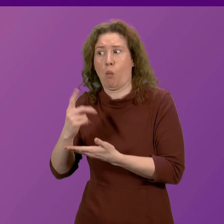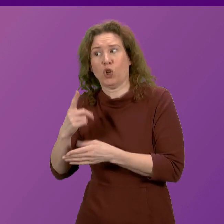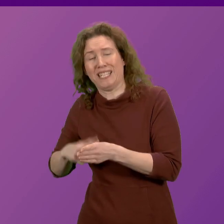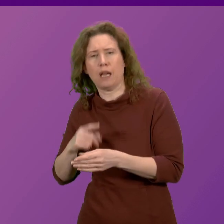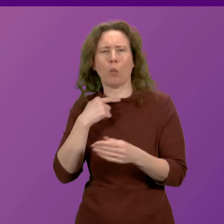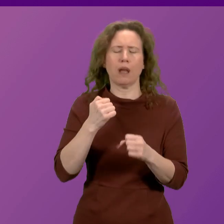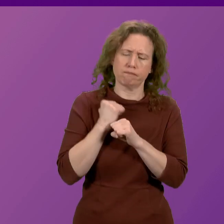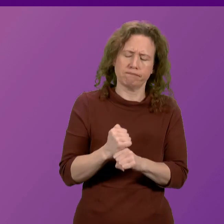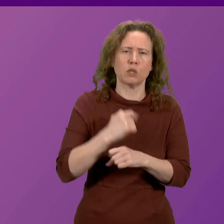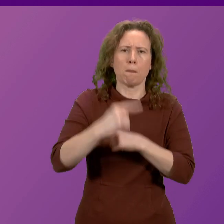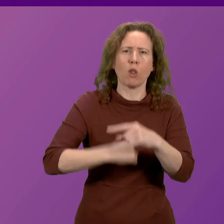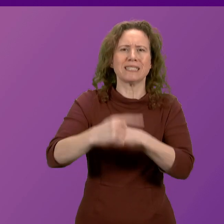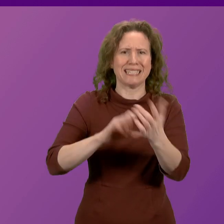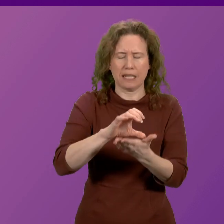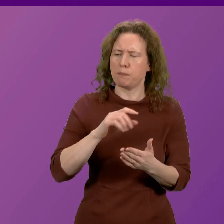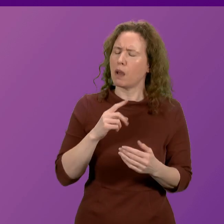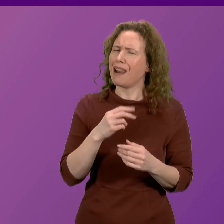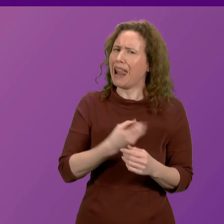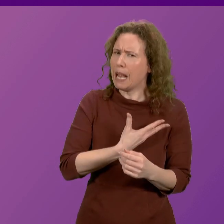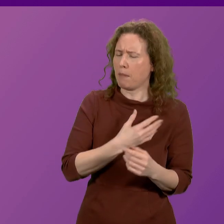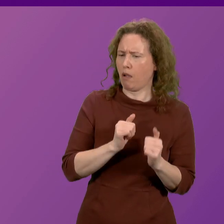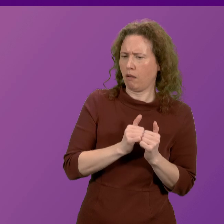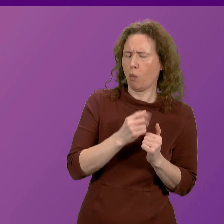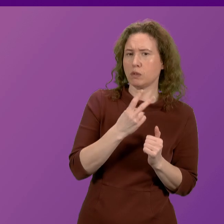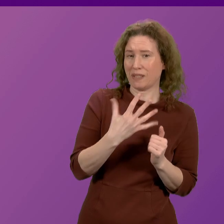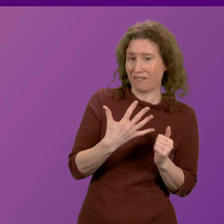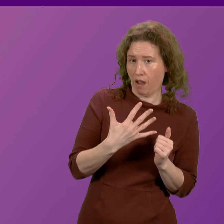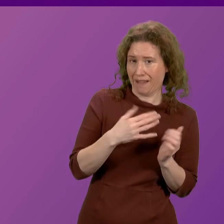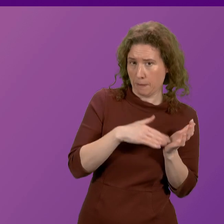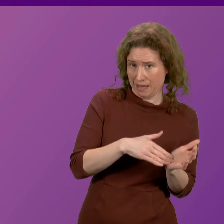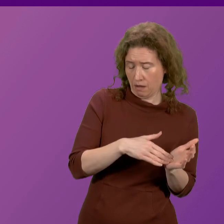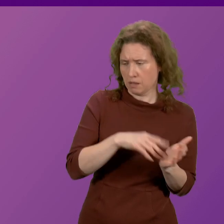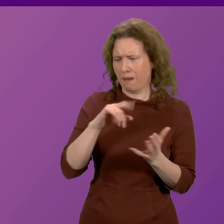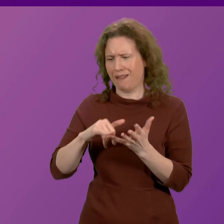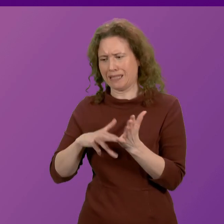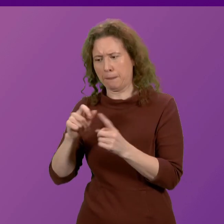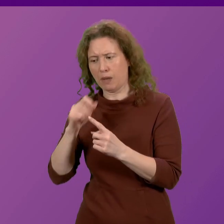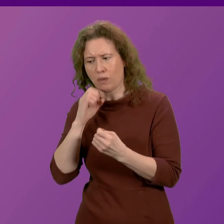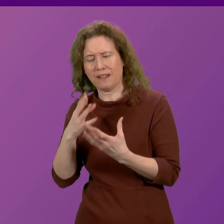ambition was for £25 million—£9 million less than is going to be delivered—it